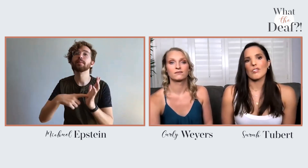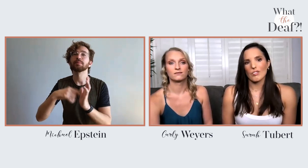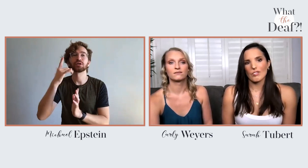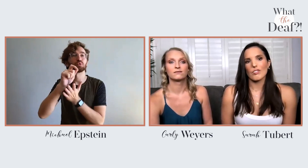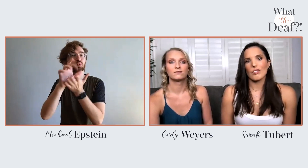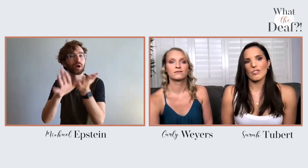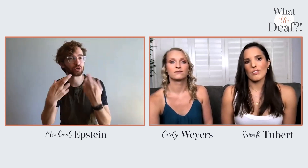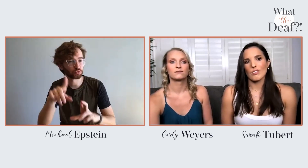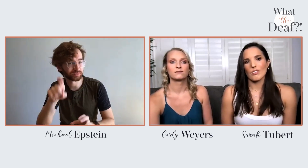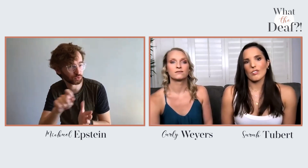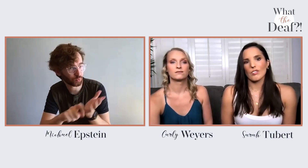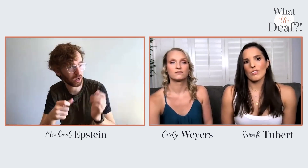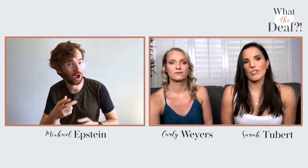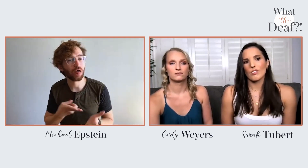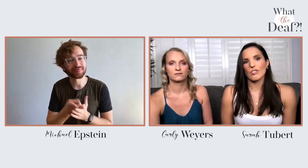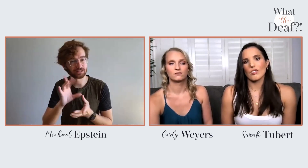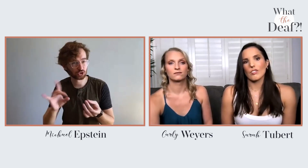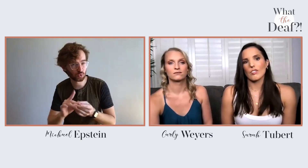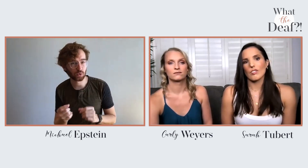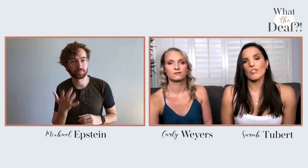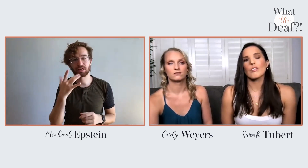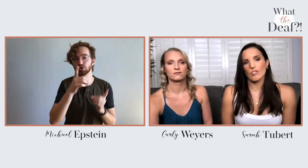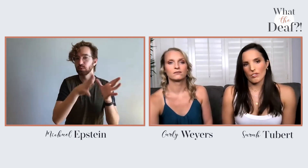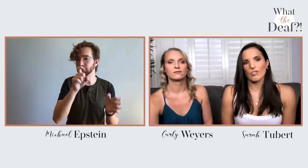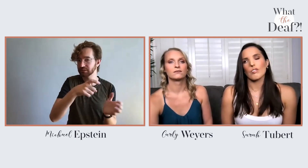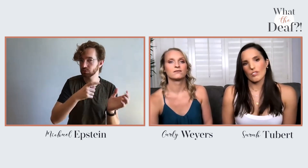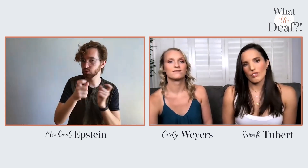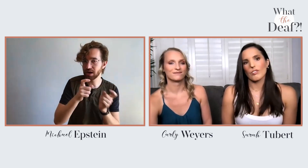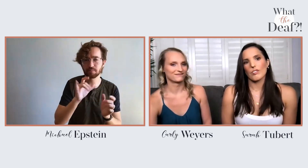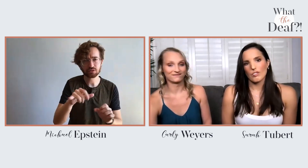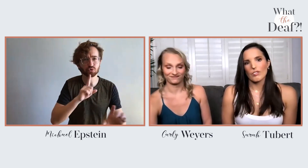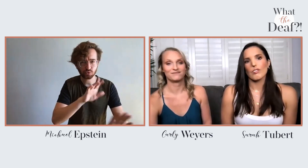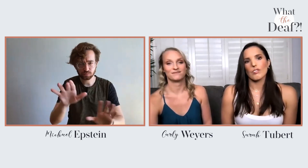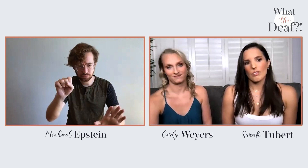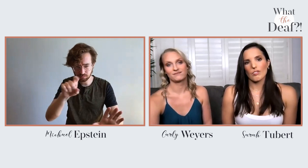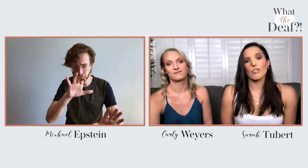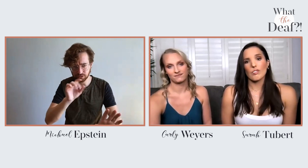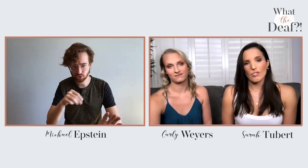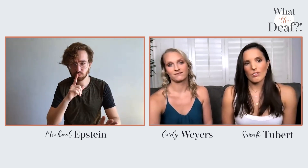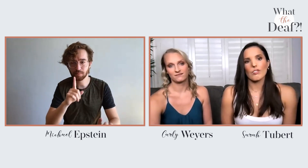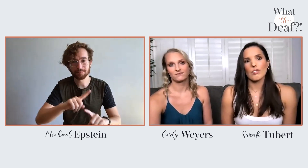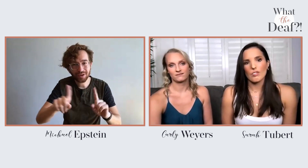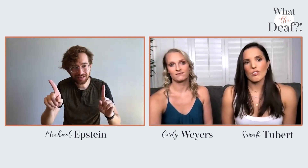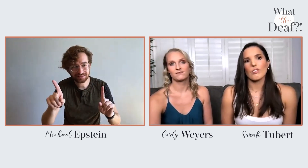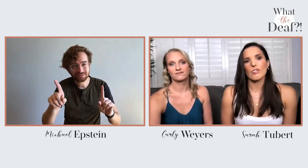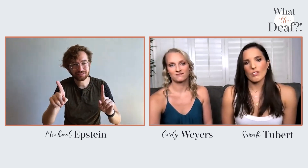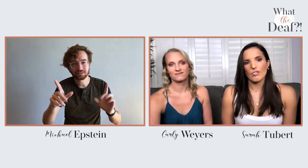The writer's room needs writers with authentic stories, directors understanding what's happening and all of that is true,